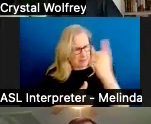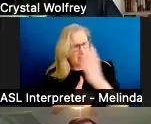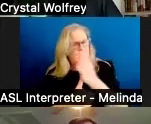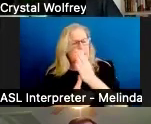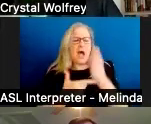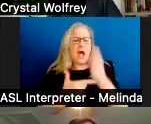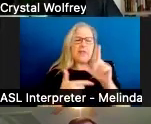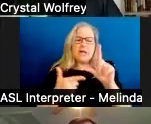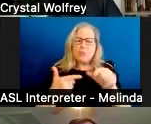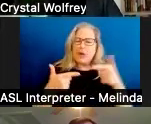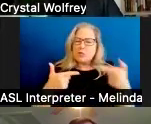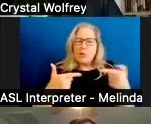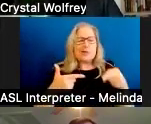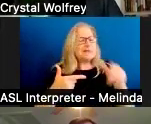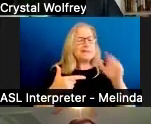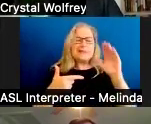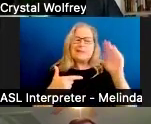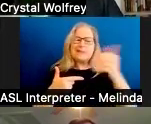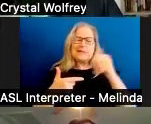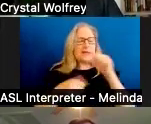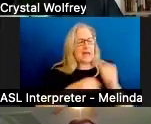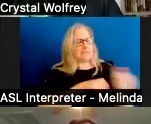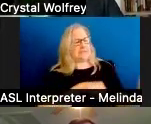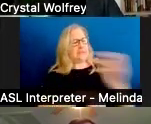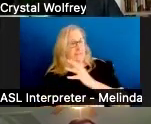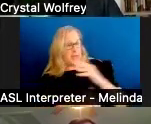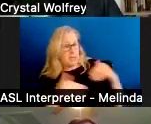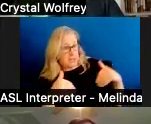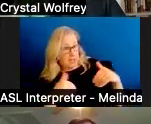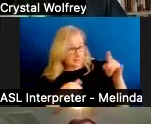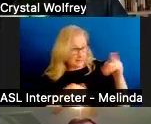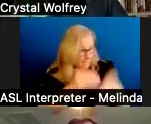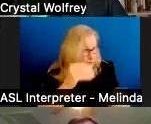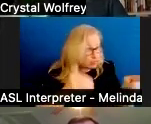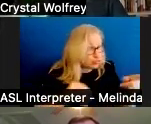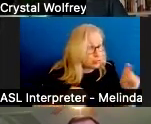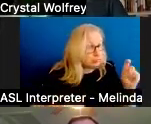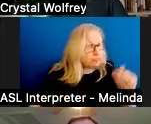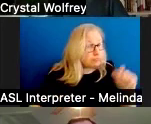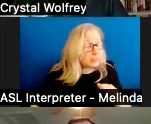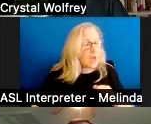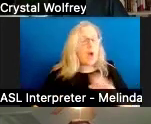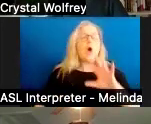does not appear to have been submitted as of yet. Was that audit completed? Sean Hine: Oh, right.